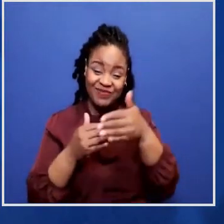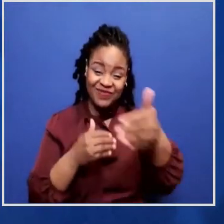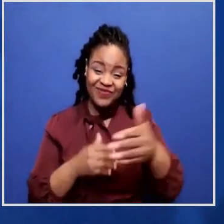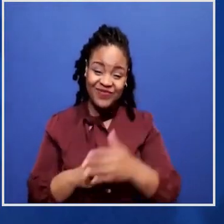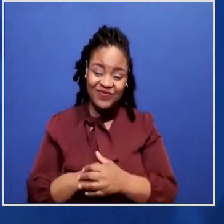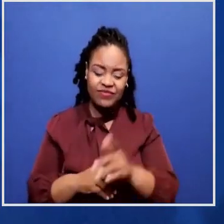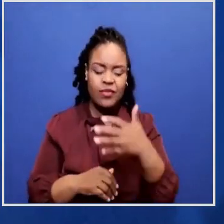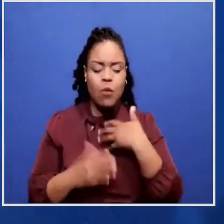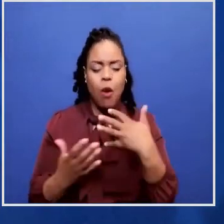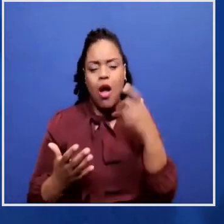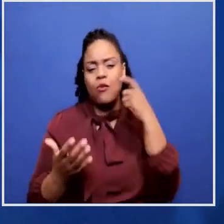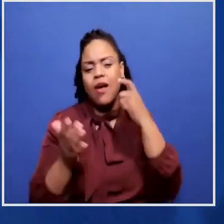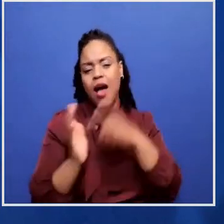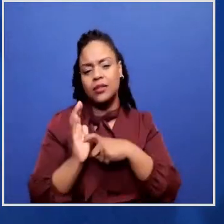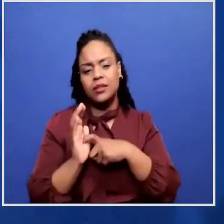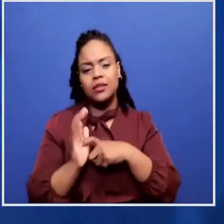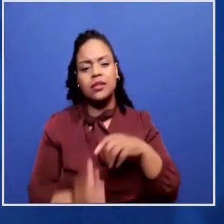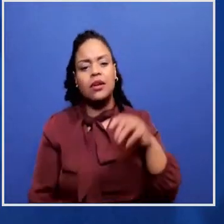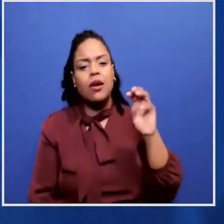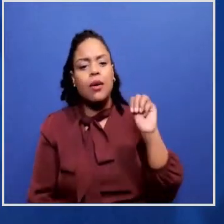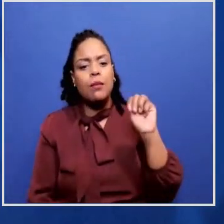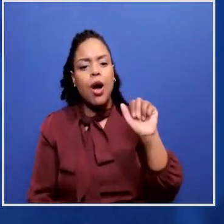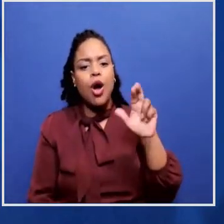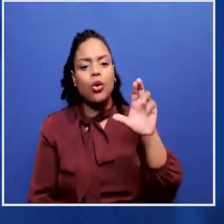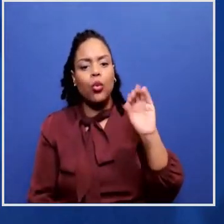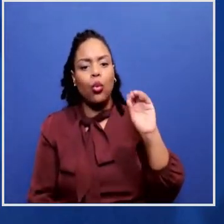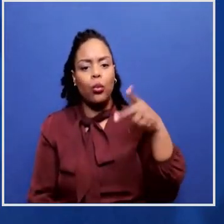A BETTER FUTURE.